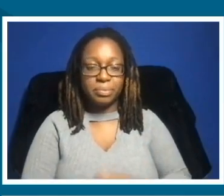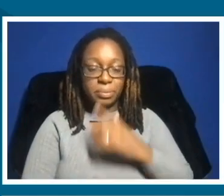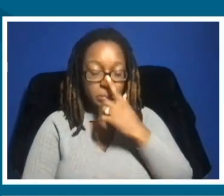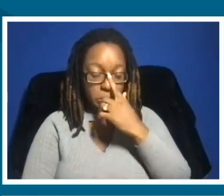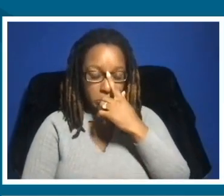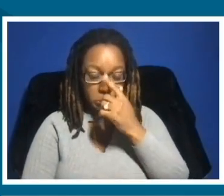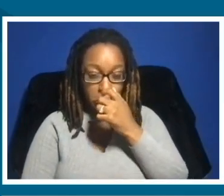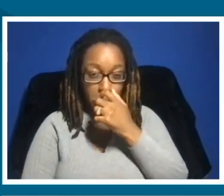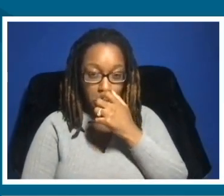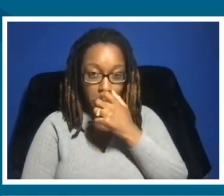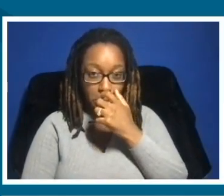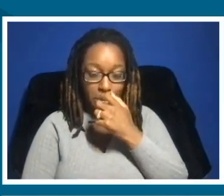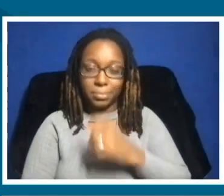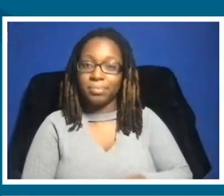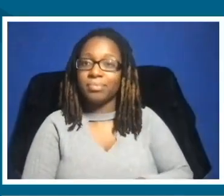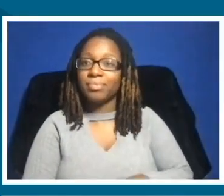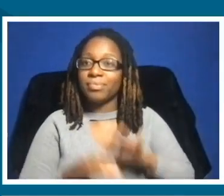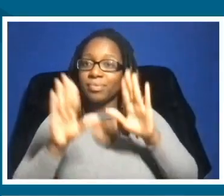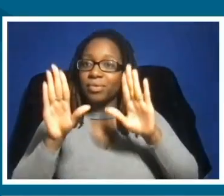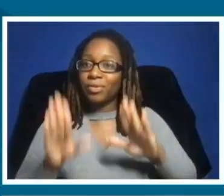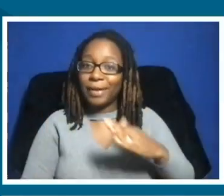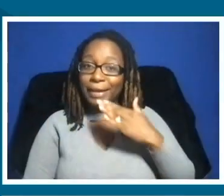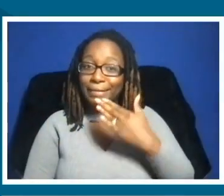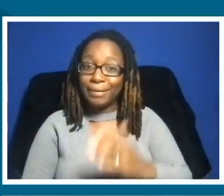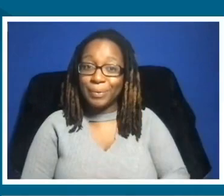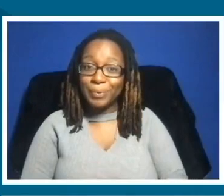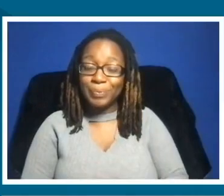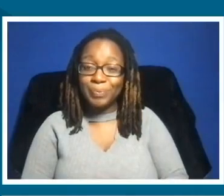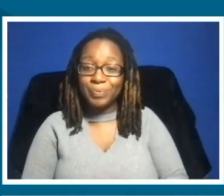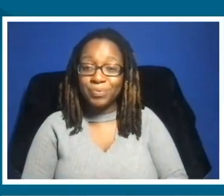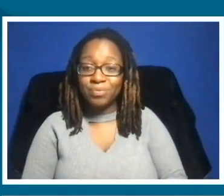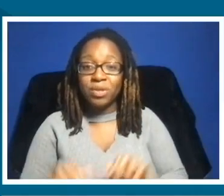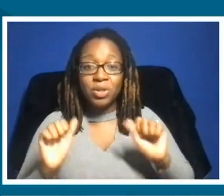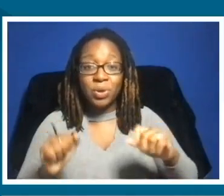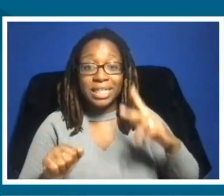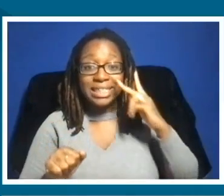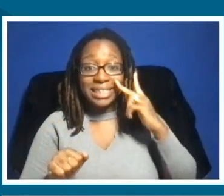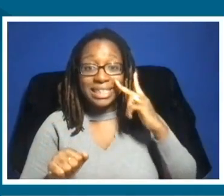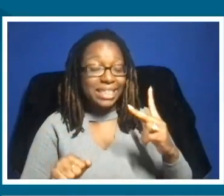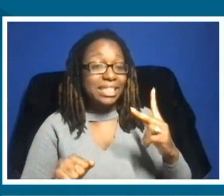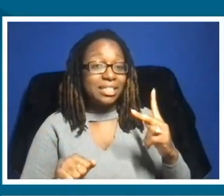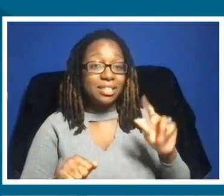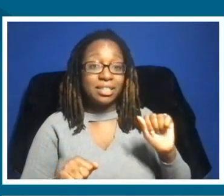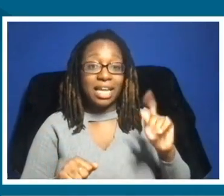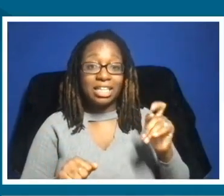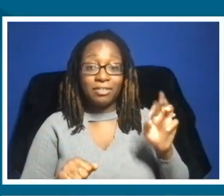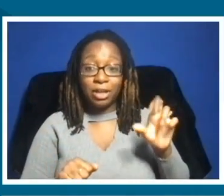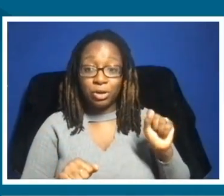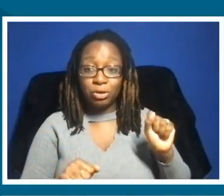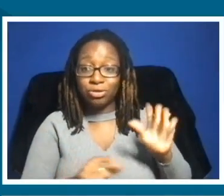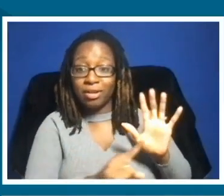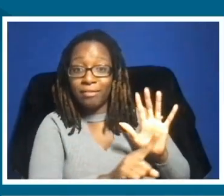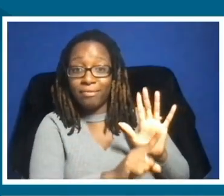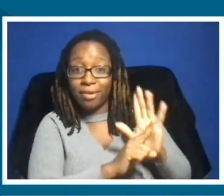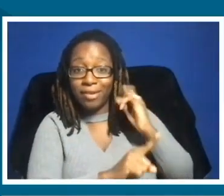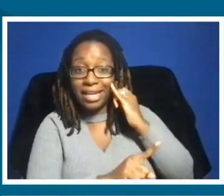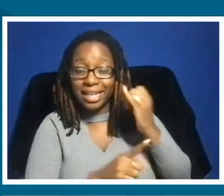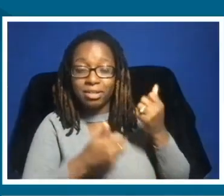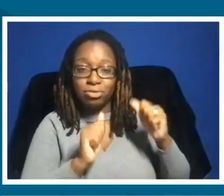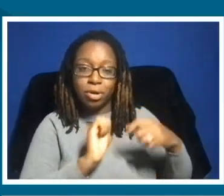thank you um so you can see um actually it was the activator's idea